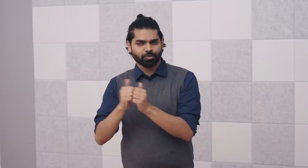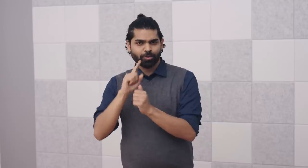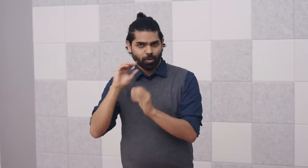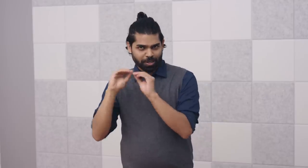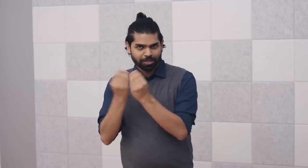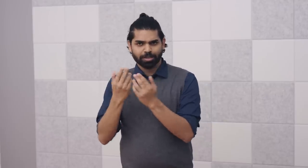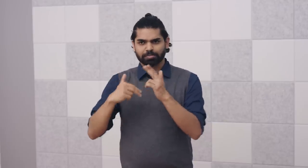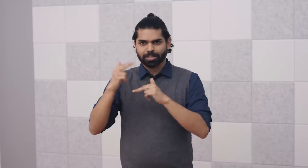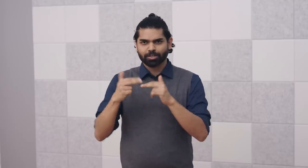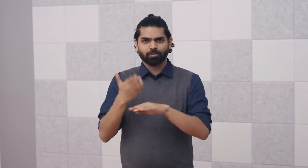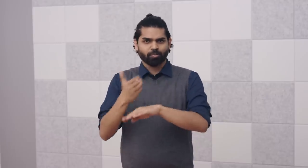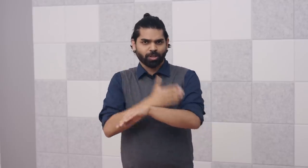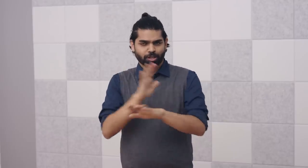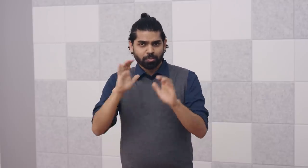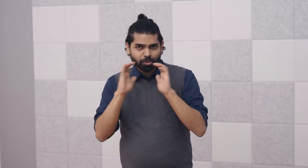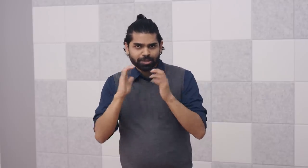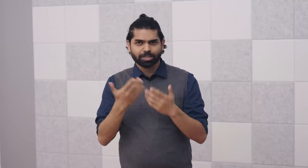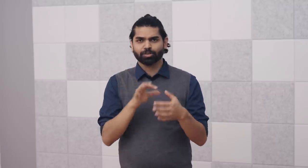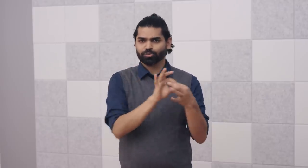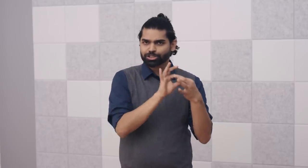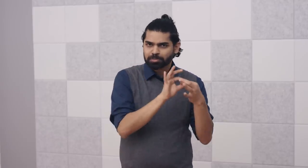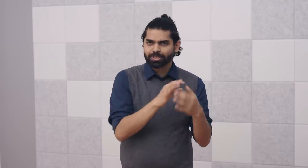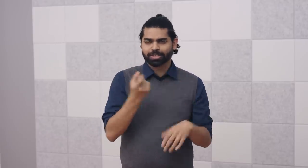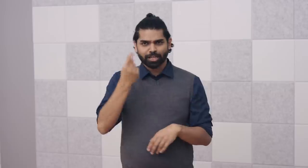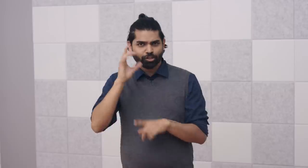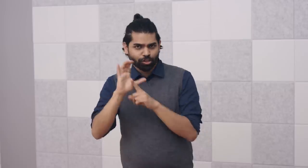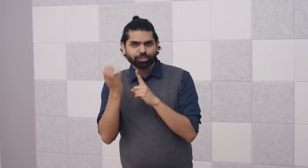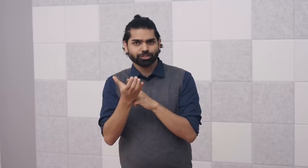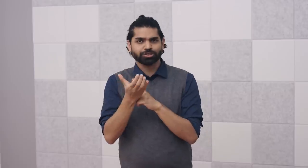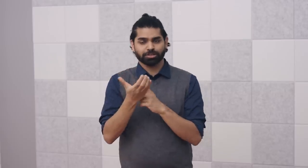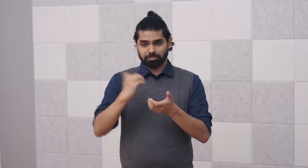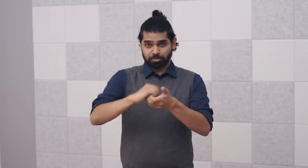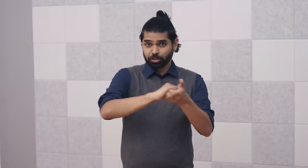setting is prepared for Deaf patients’ diverse language and communication needs.